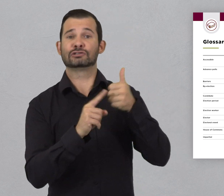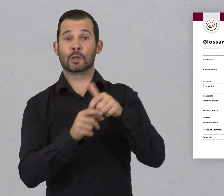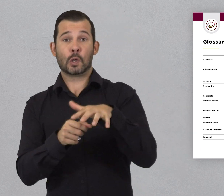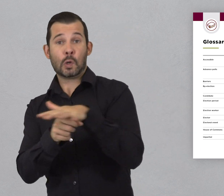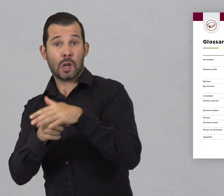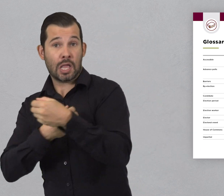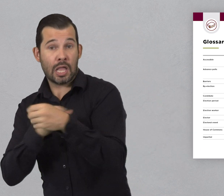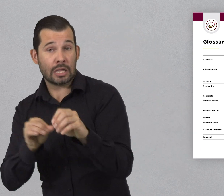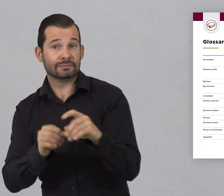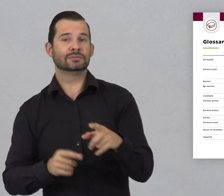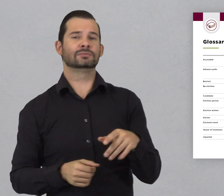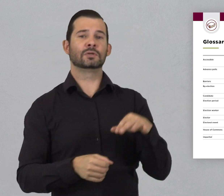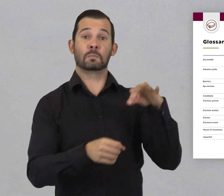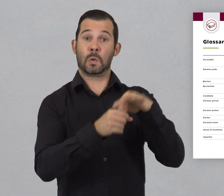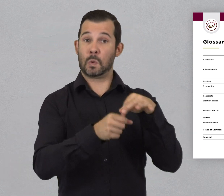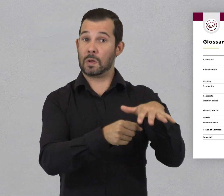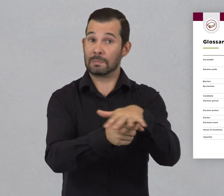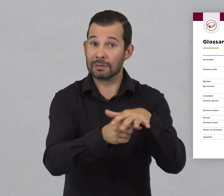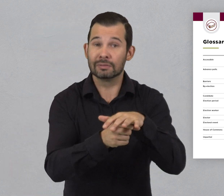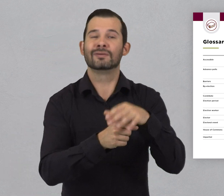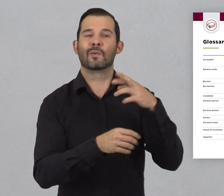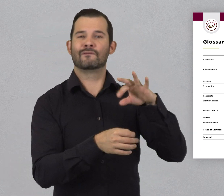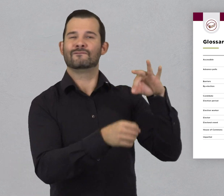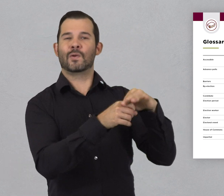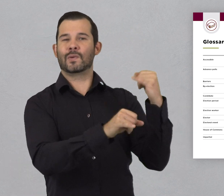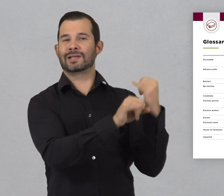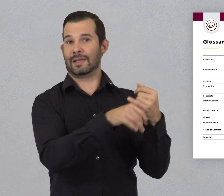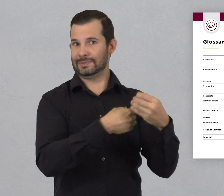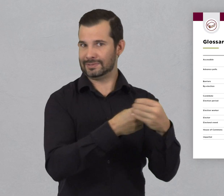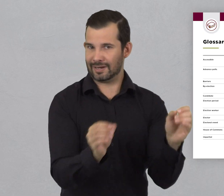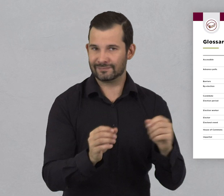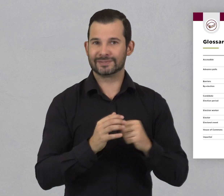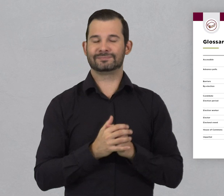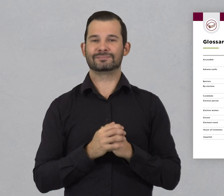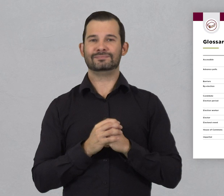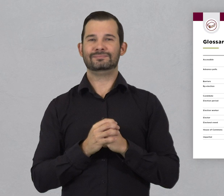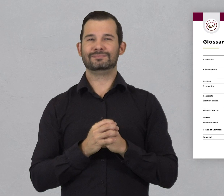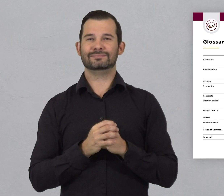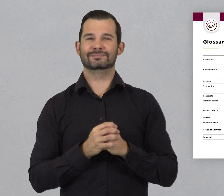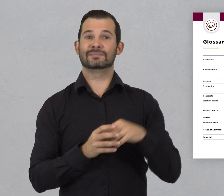either at a local office, a polling place or a Vote on Campus office.